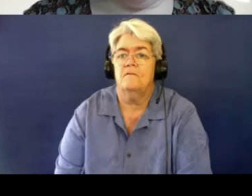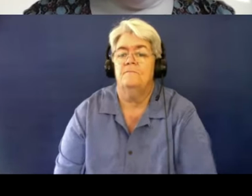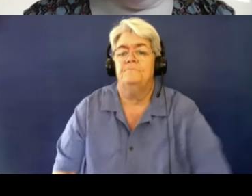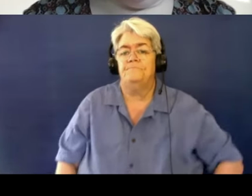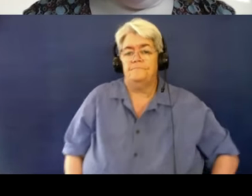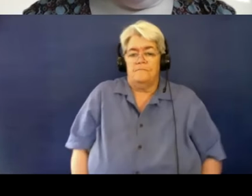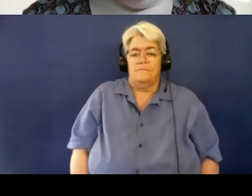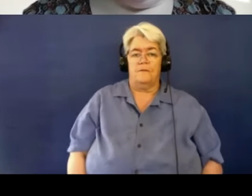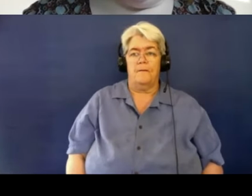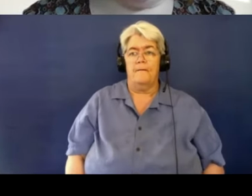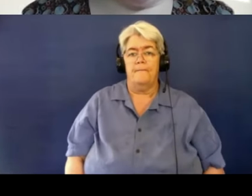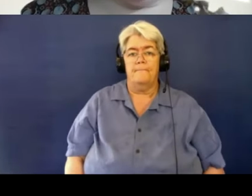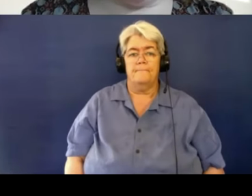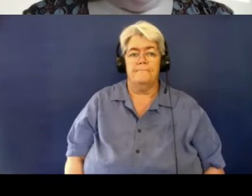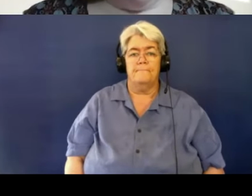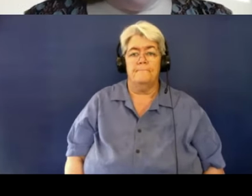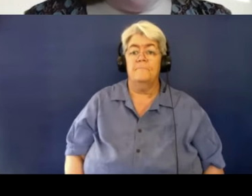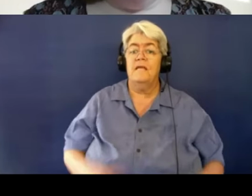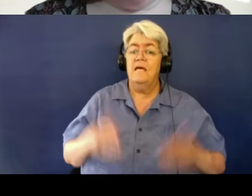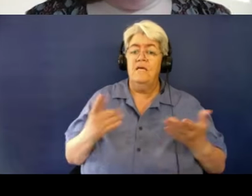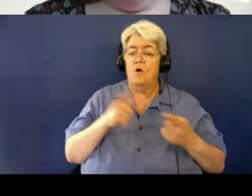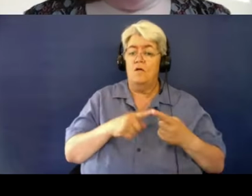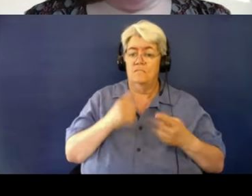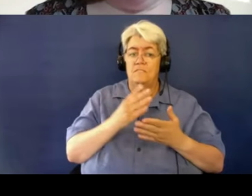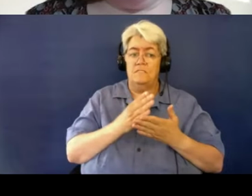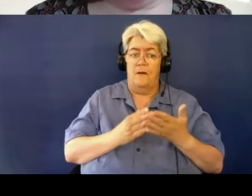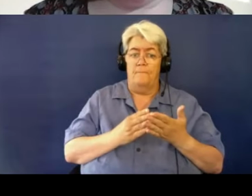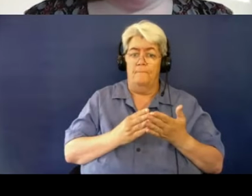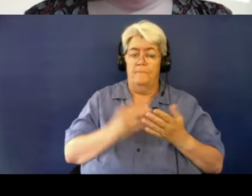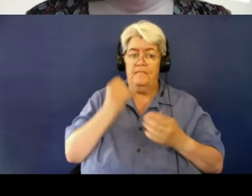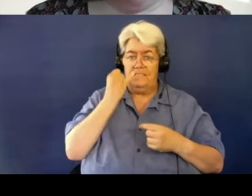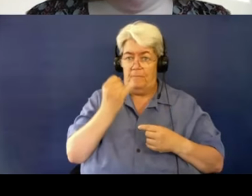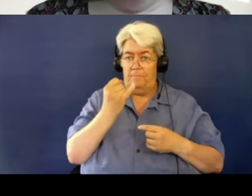Here are some tips when working with American Sign Language interpreters.